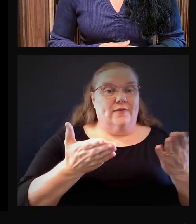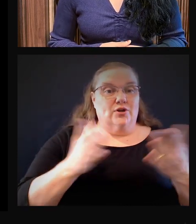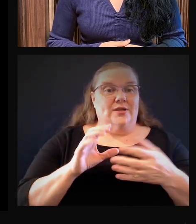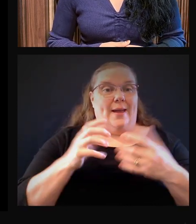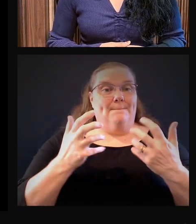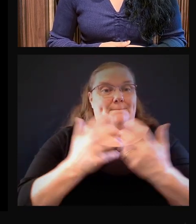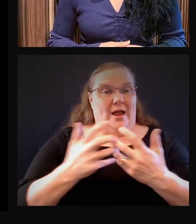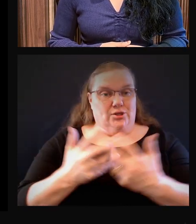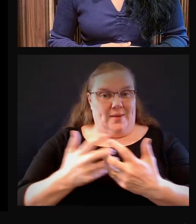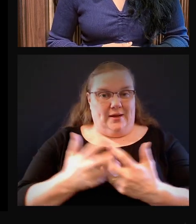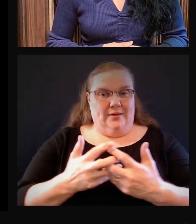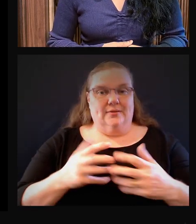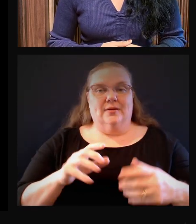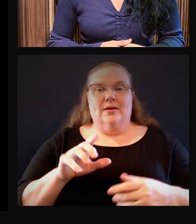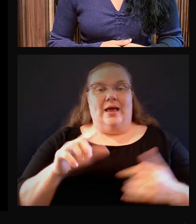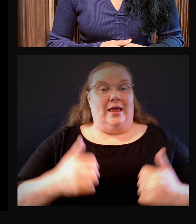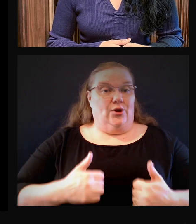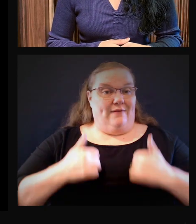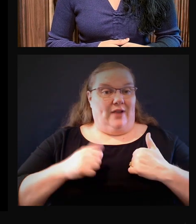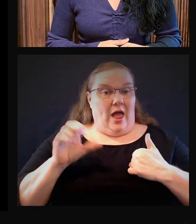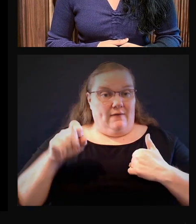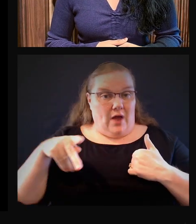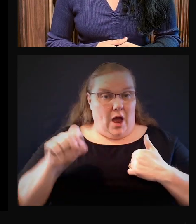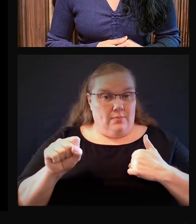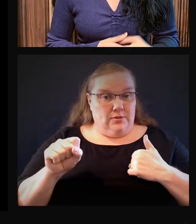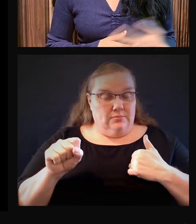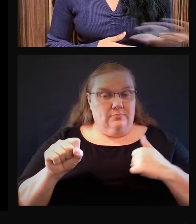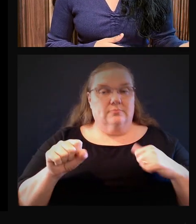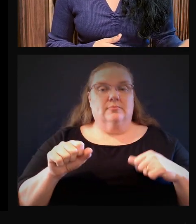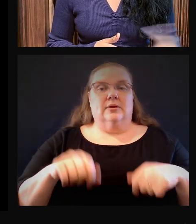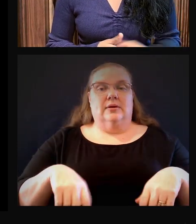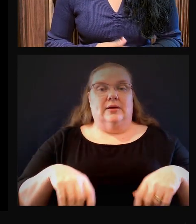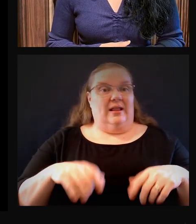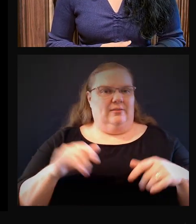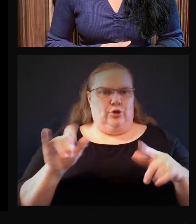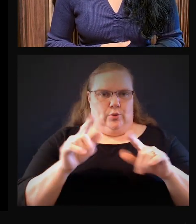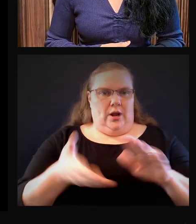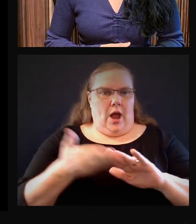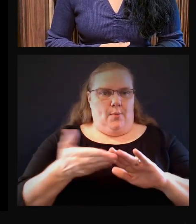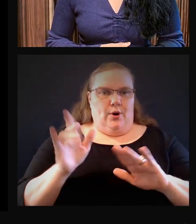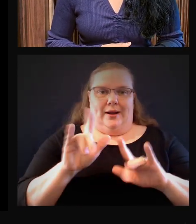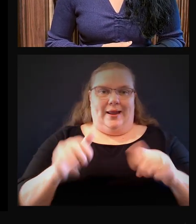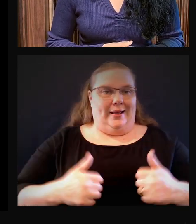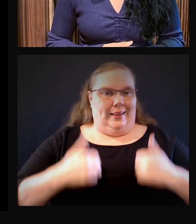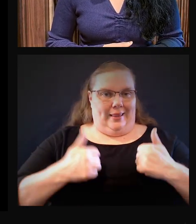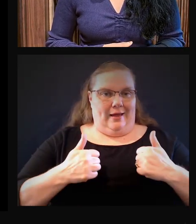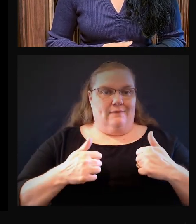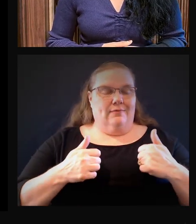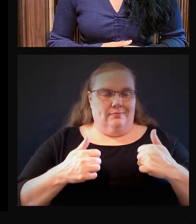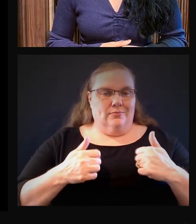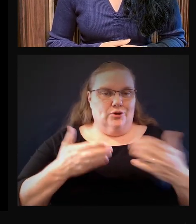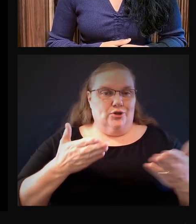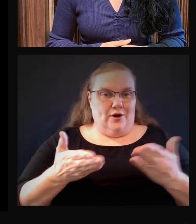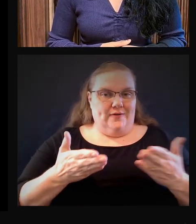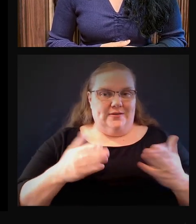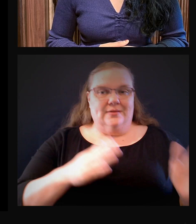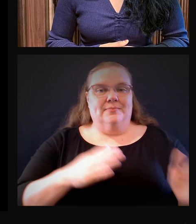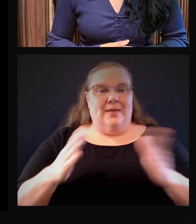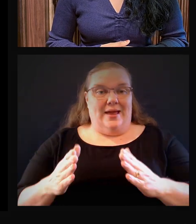which allows you to operate your game as a live service. And we also have Data Analytics, for analysis of players, trends, revenue and more.